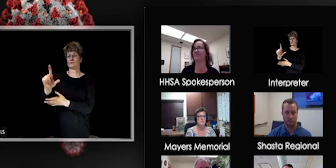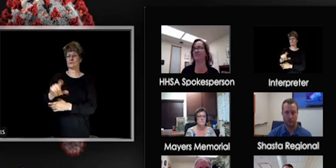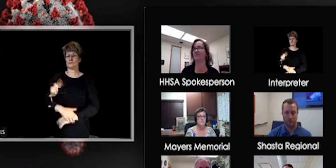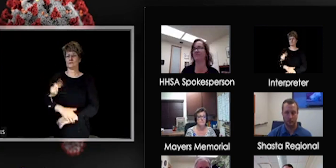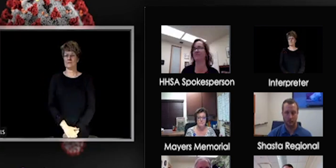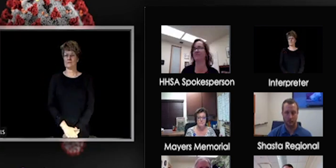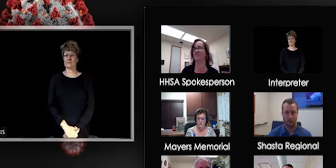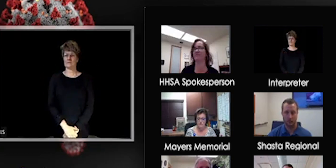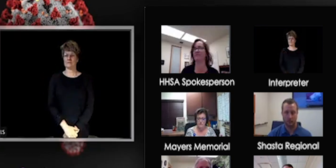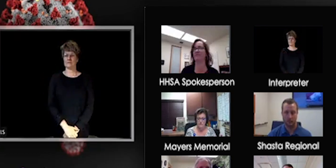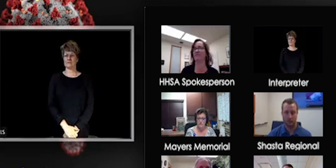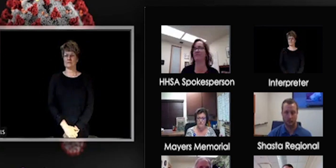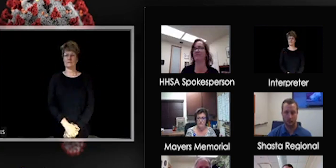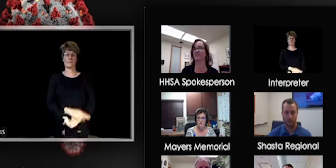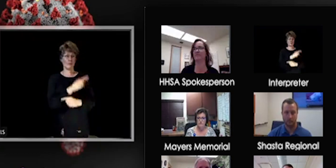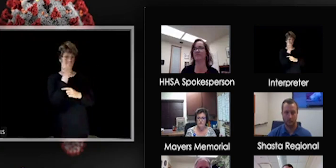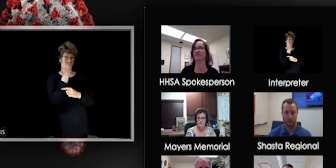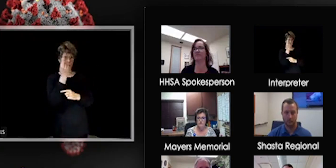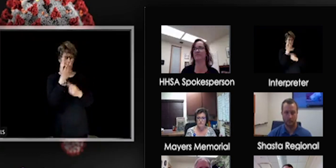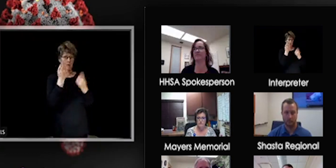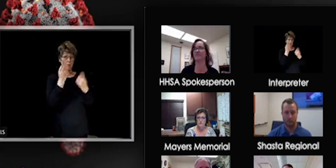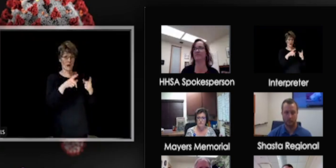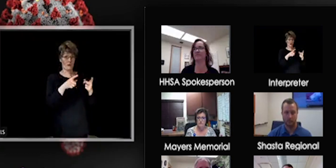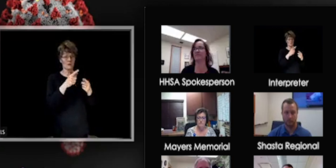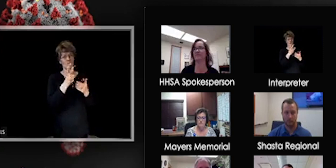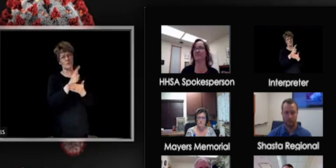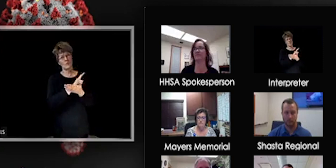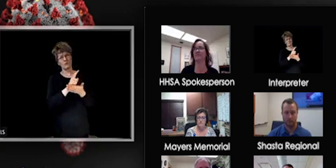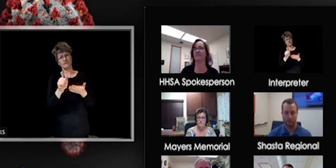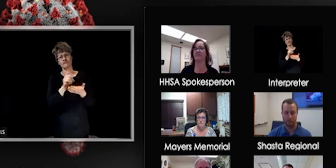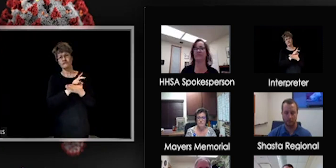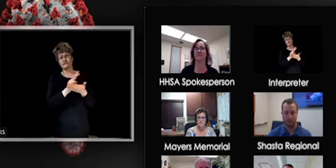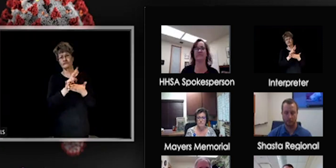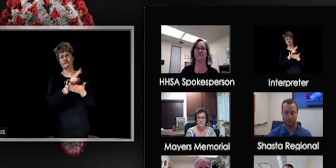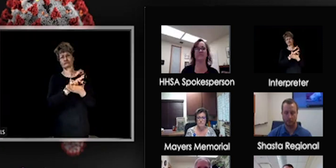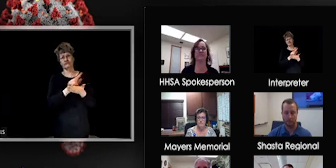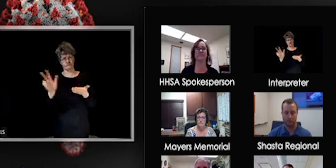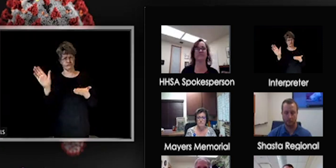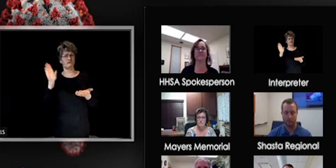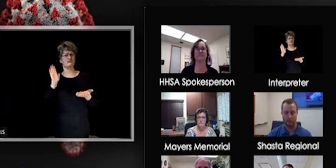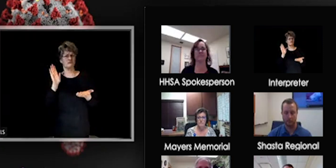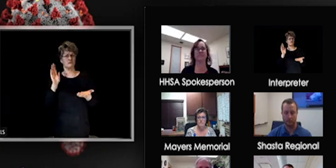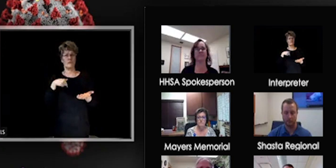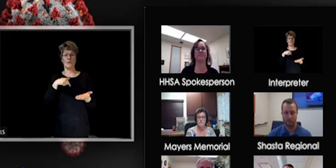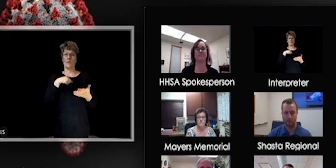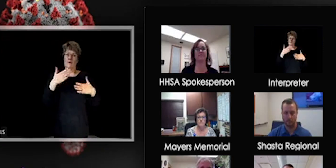weeks since the rodeo, and I think we’re all happy to see that we don’t have a large